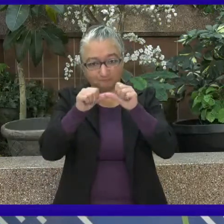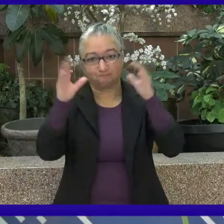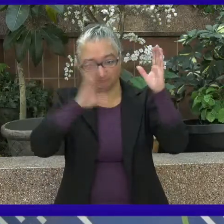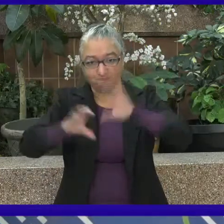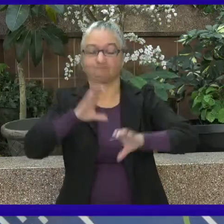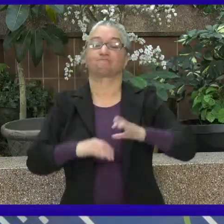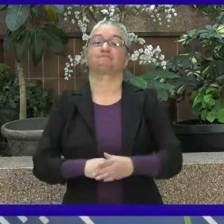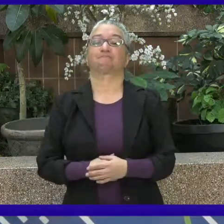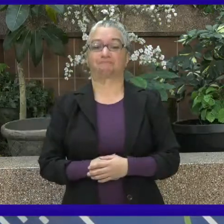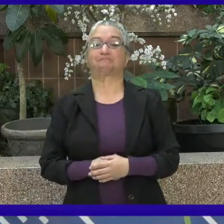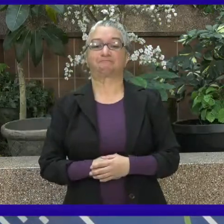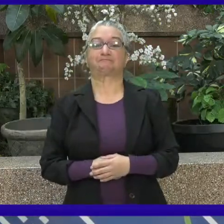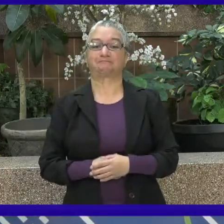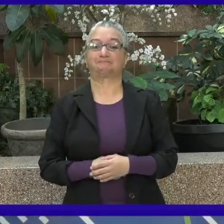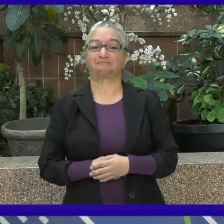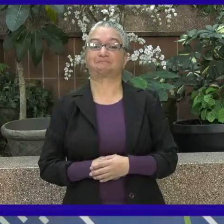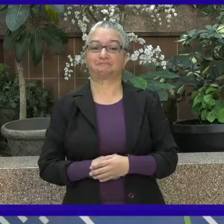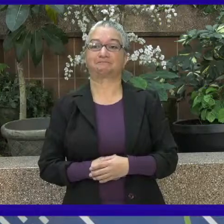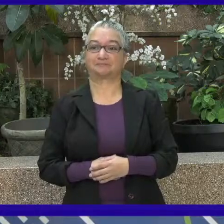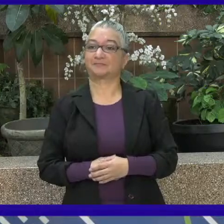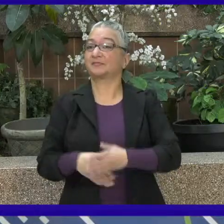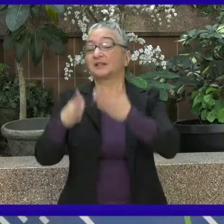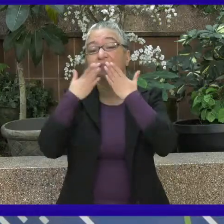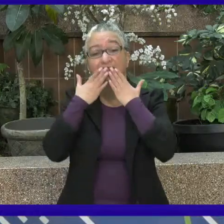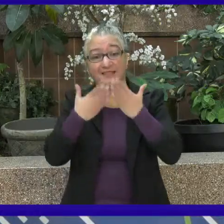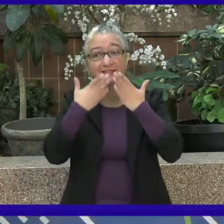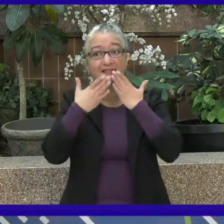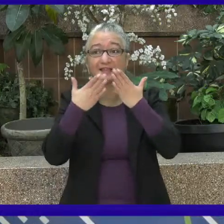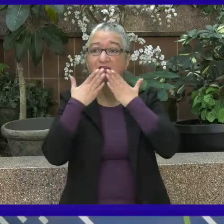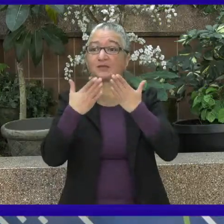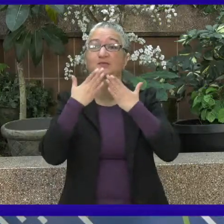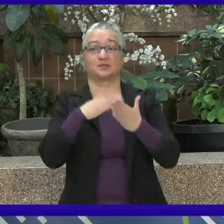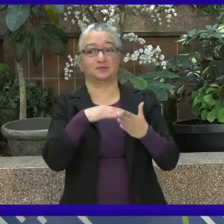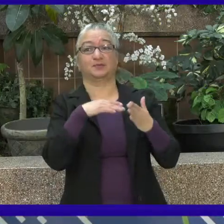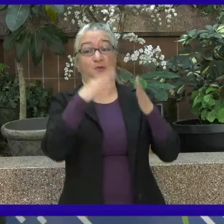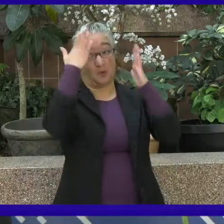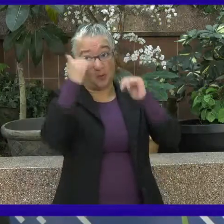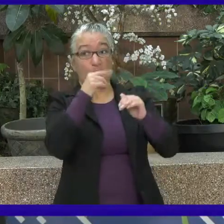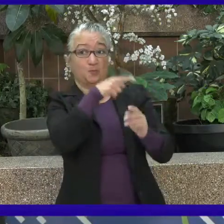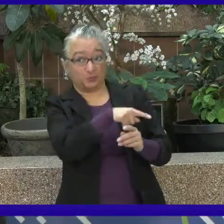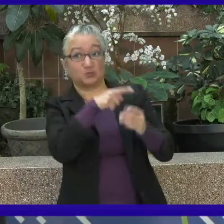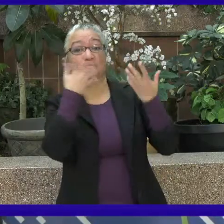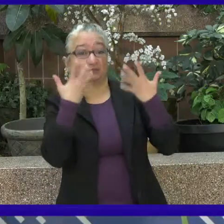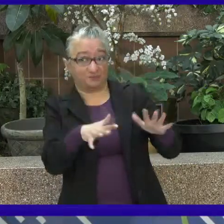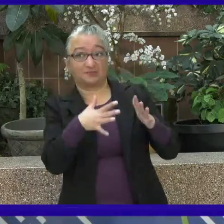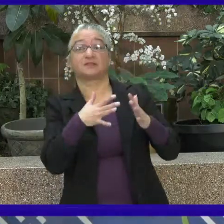needles were as good as your first one with me and i thank you everybody for your time today